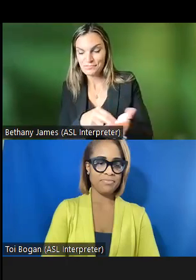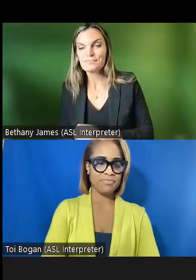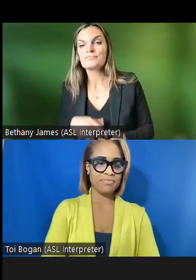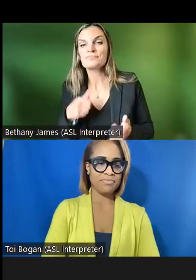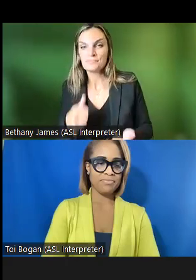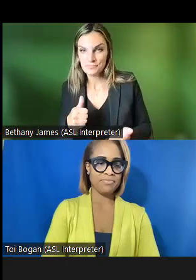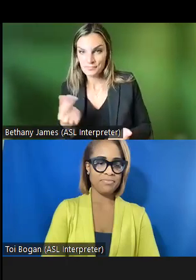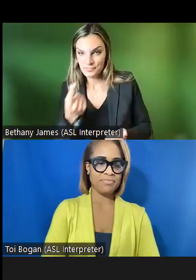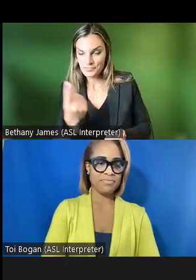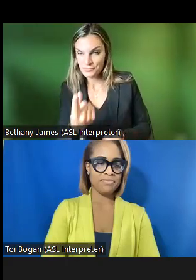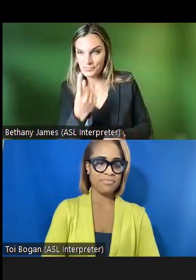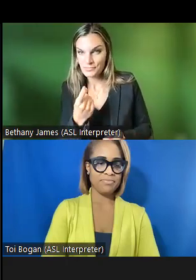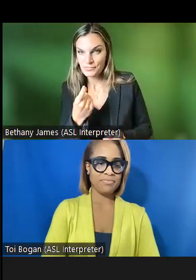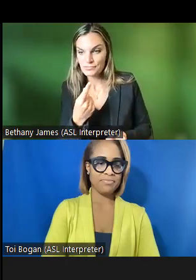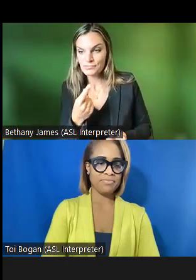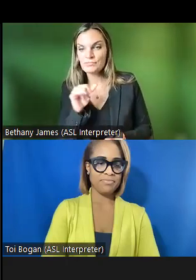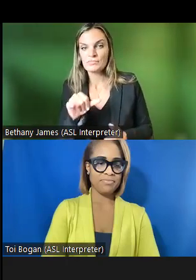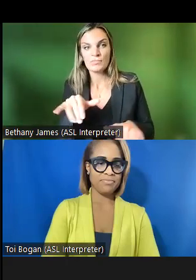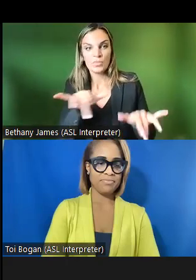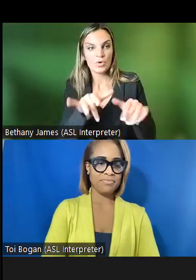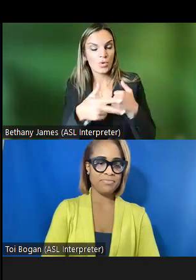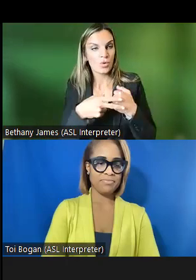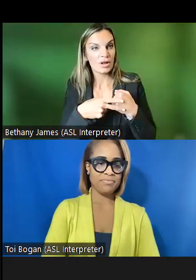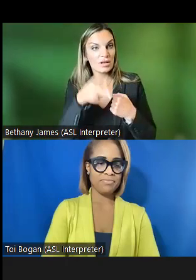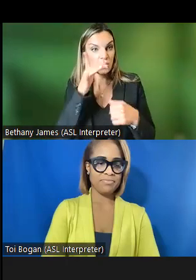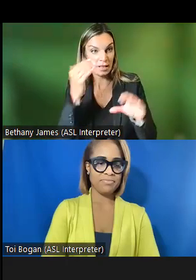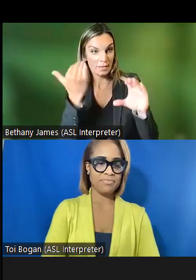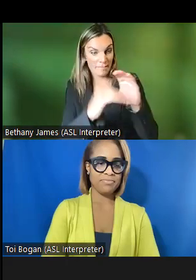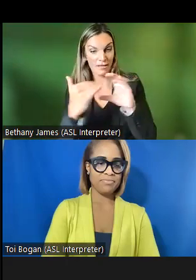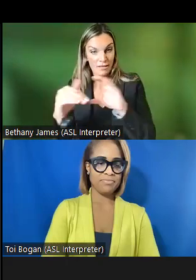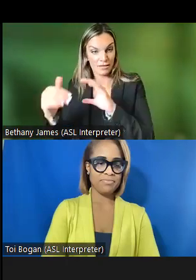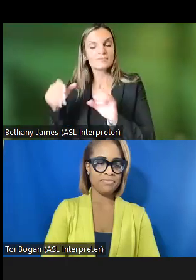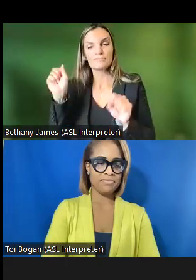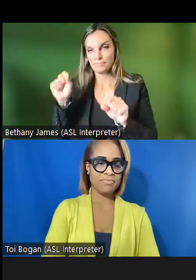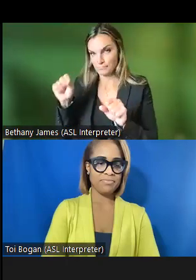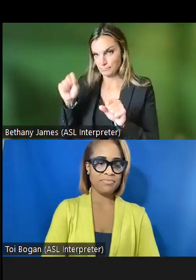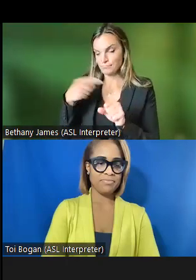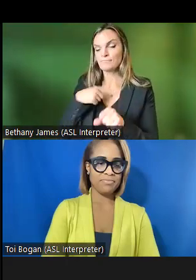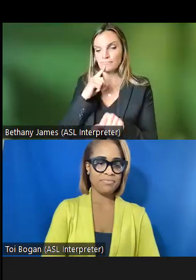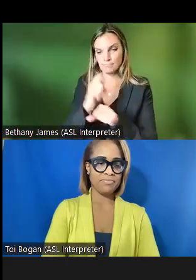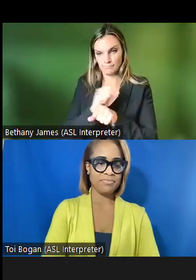Someone asked, will the recording be shared with attendees through email? Yep. We are recording this session today, and it will be shared.